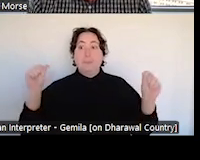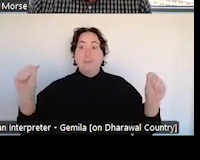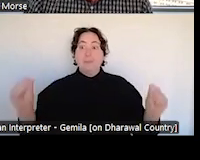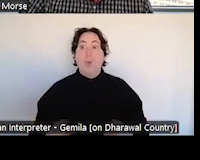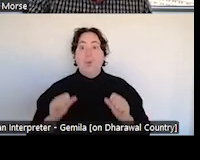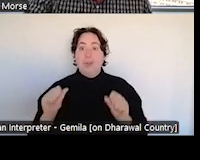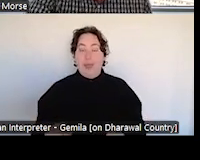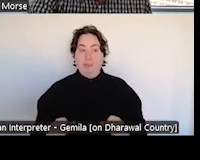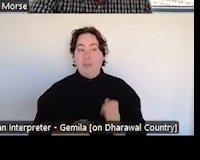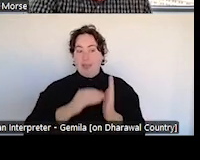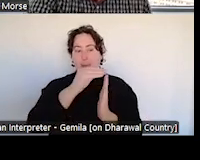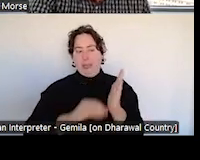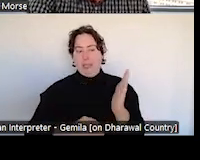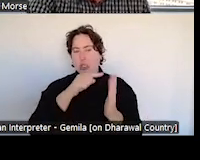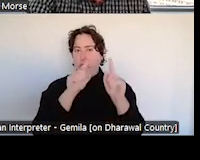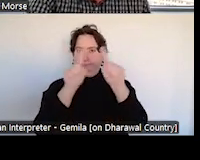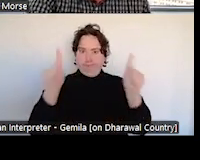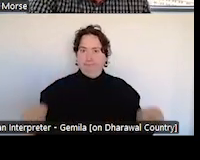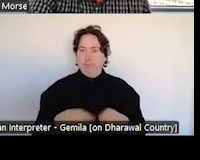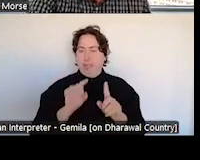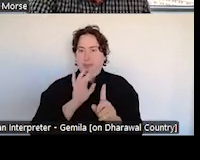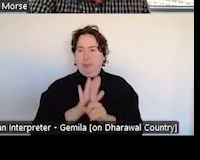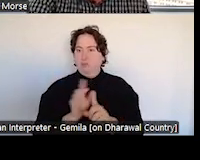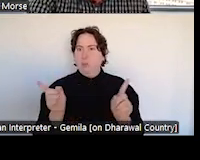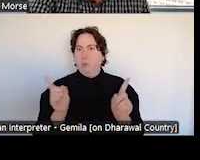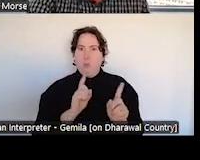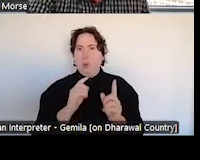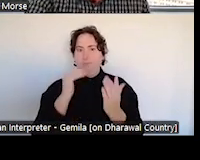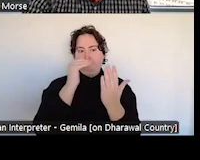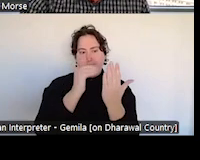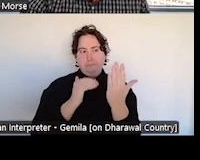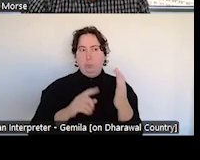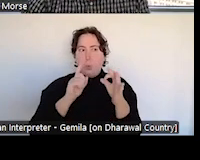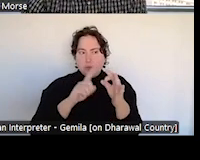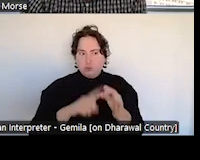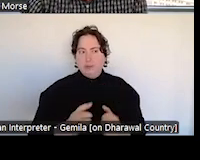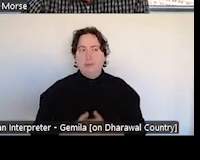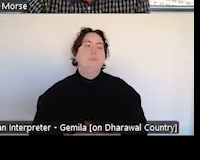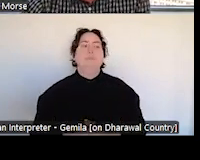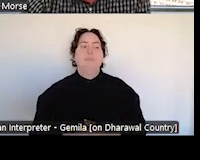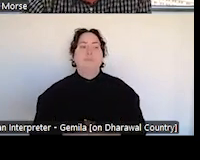The application. What do we ask? What are we looking for? The first part here is a